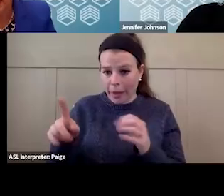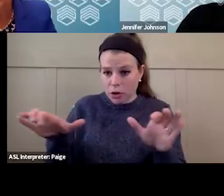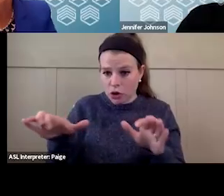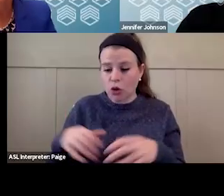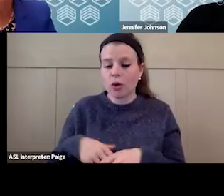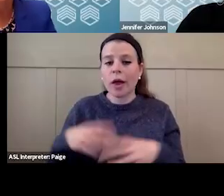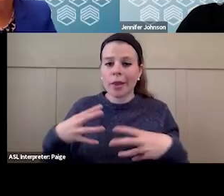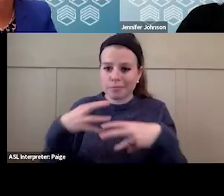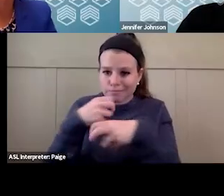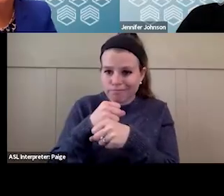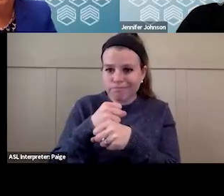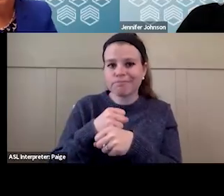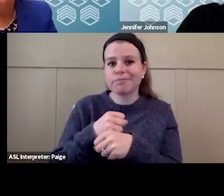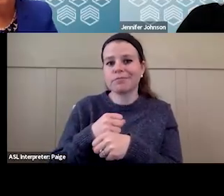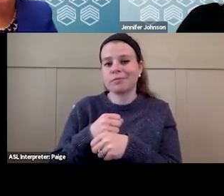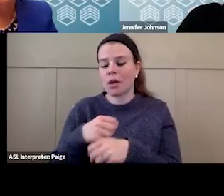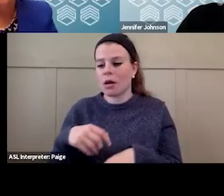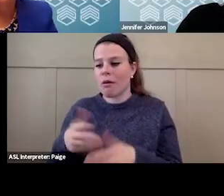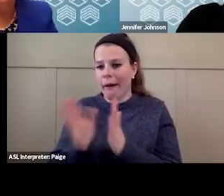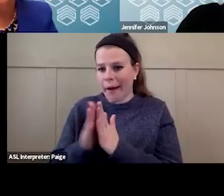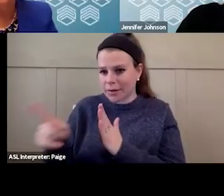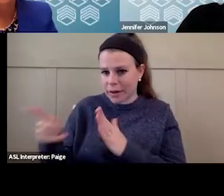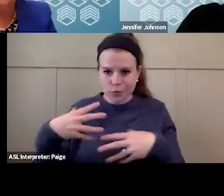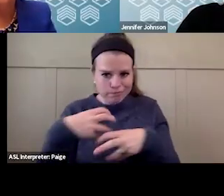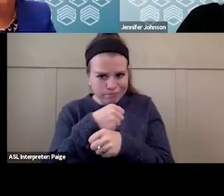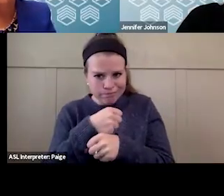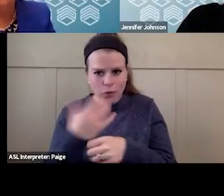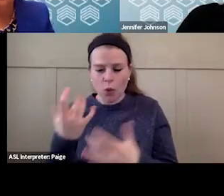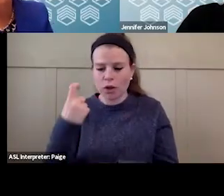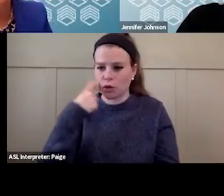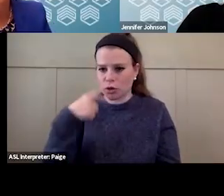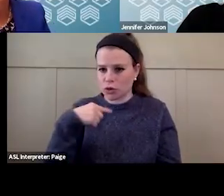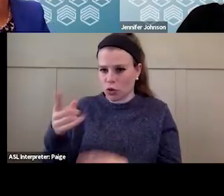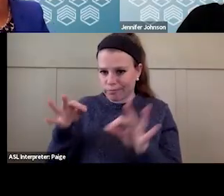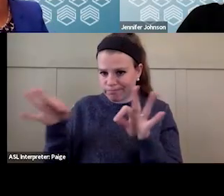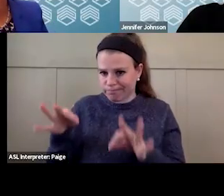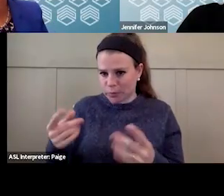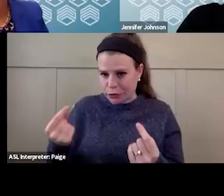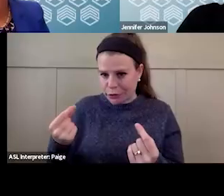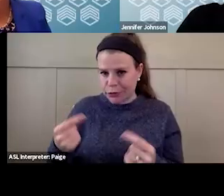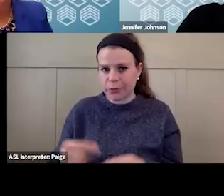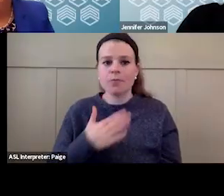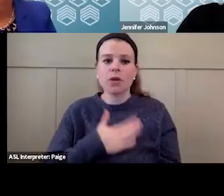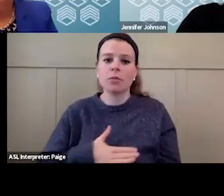ask them to summarize what, uh, the instructions that you've given them. Please don't use jargon.